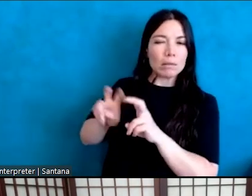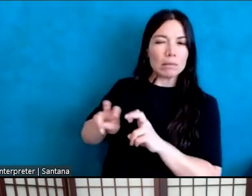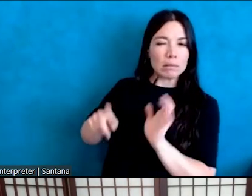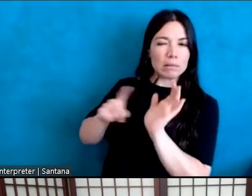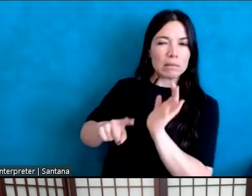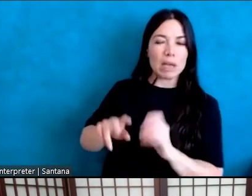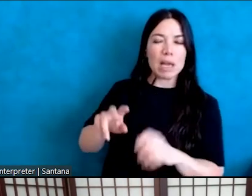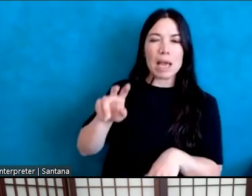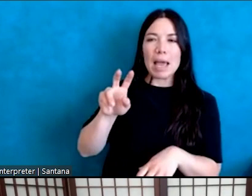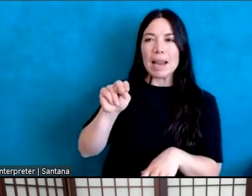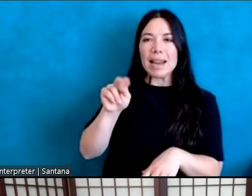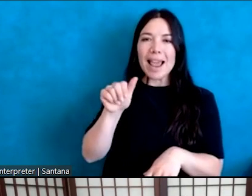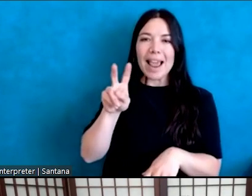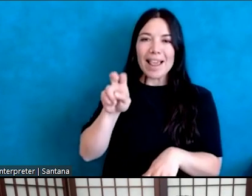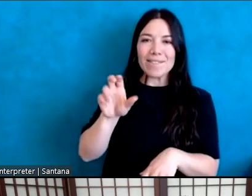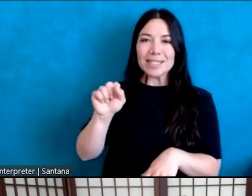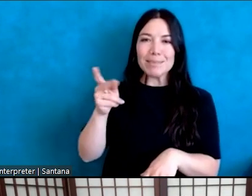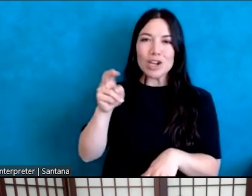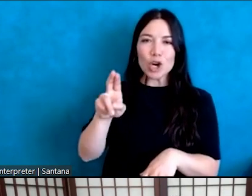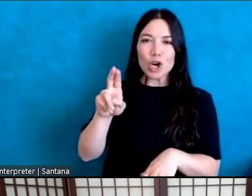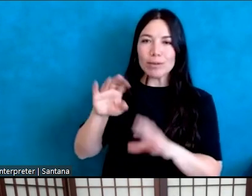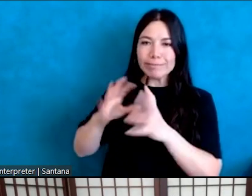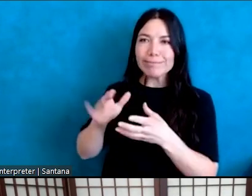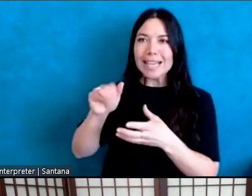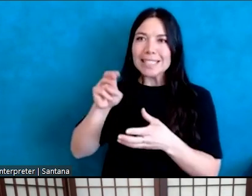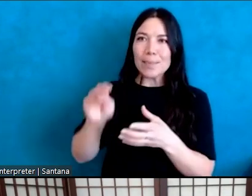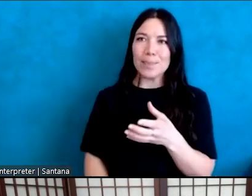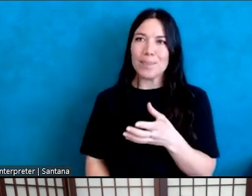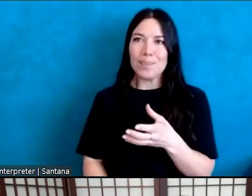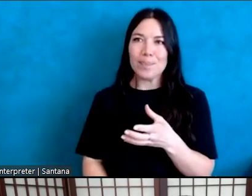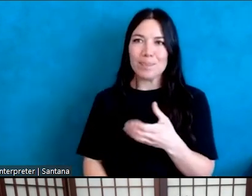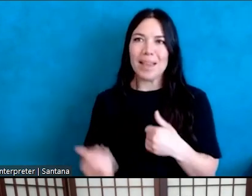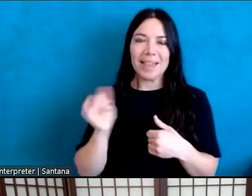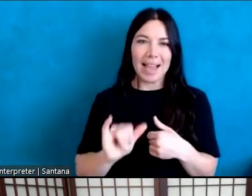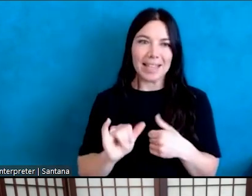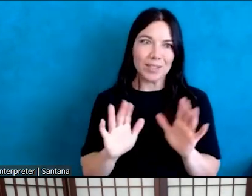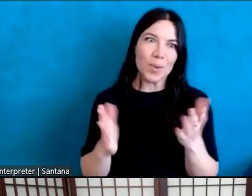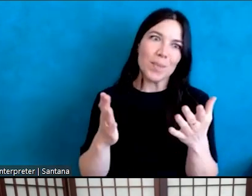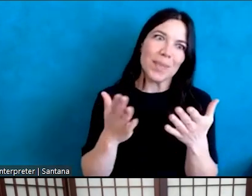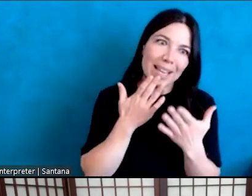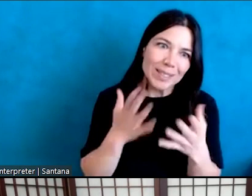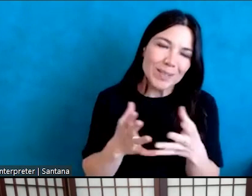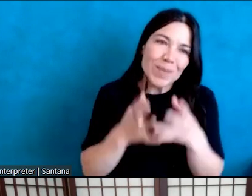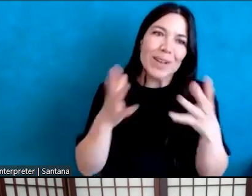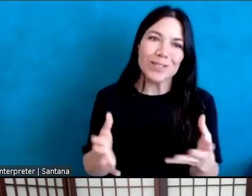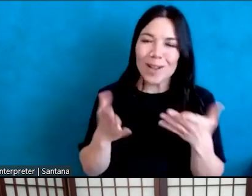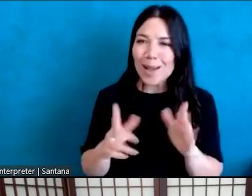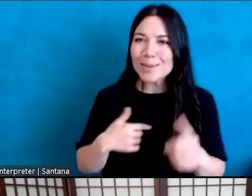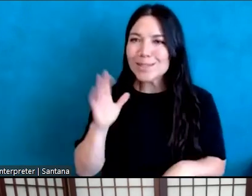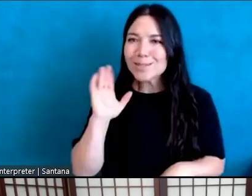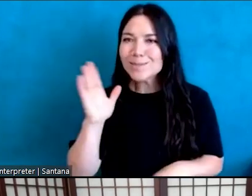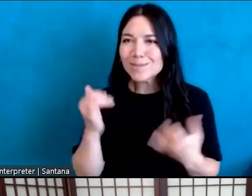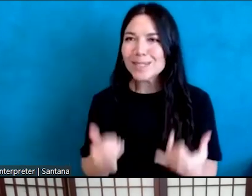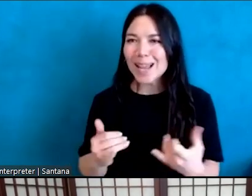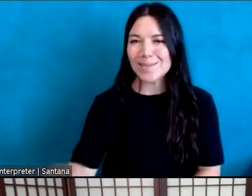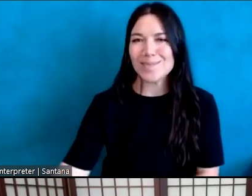mihši neewe. Big thanks for allowing me to share my thoughts with you today.